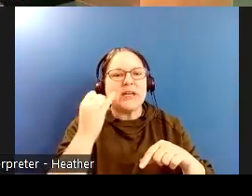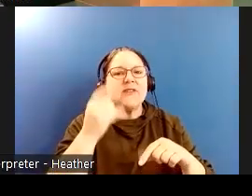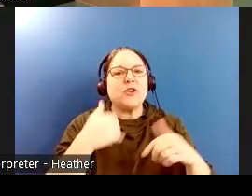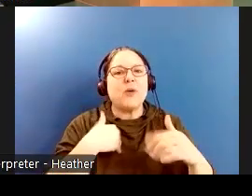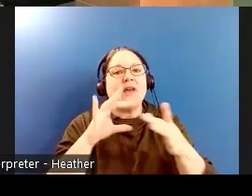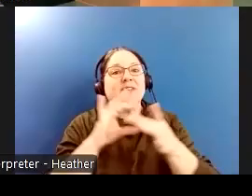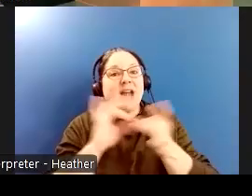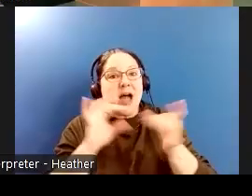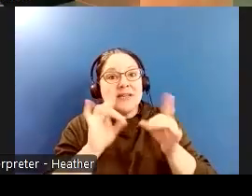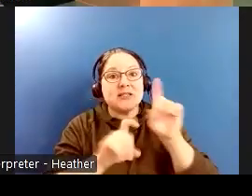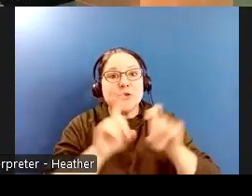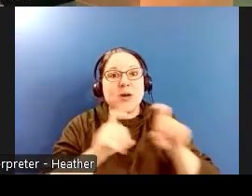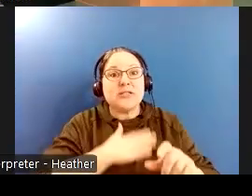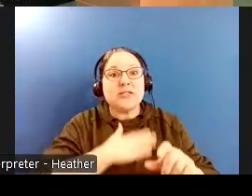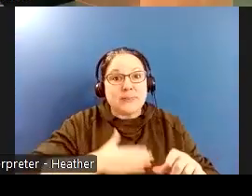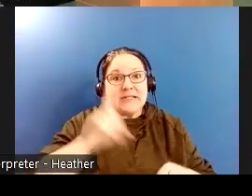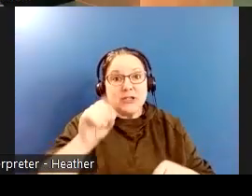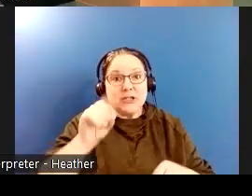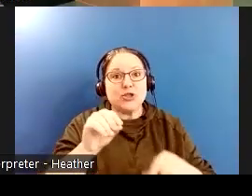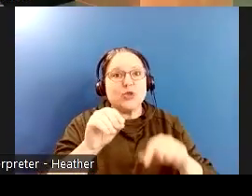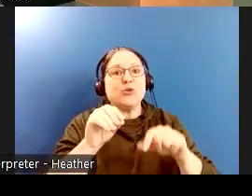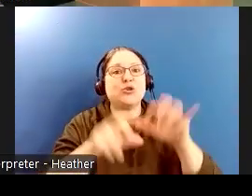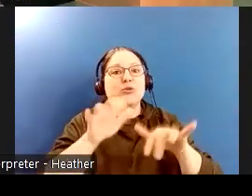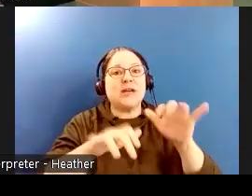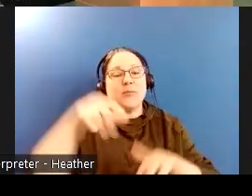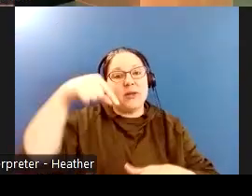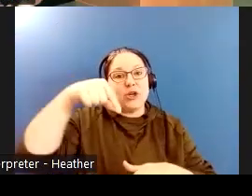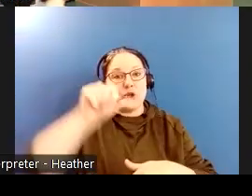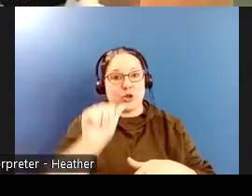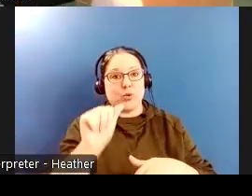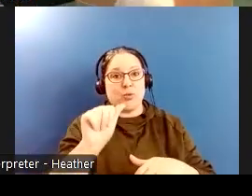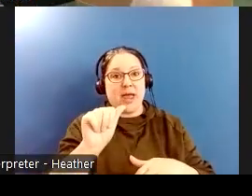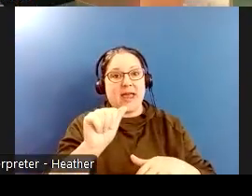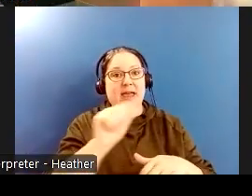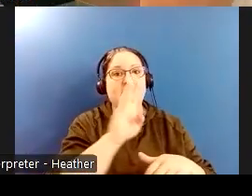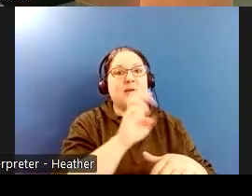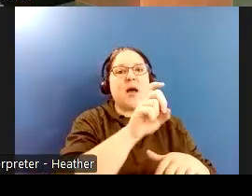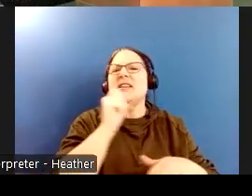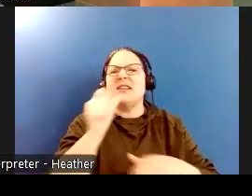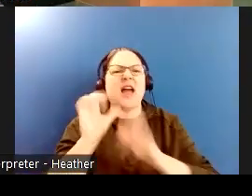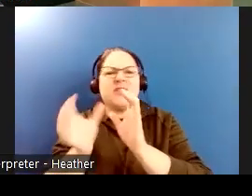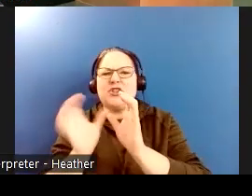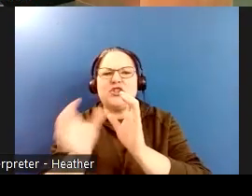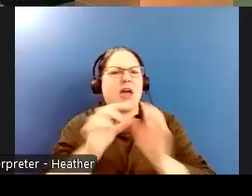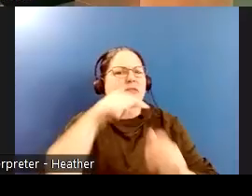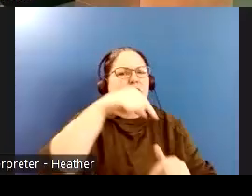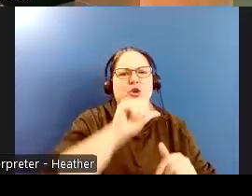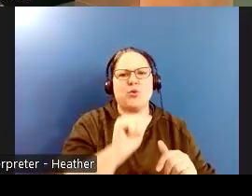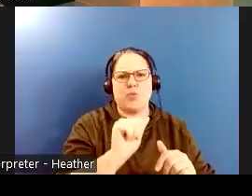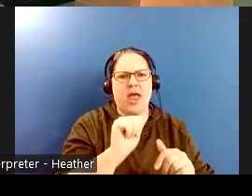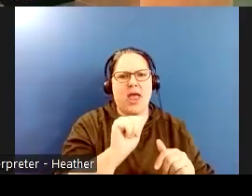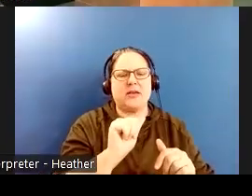you do, put them in the Q&A uh box, not in the chat box. And then at the end, we'll go through